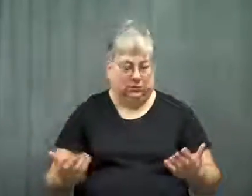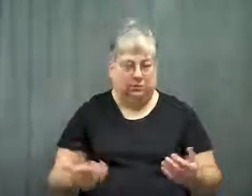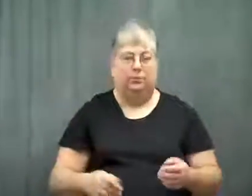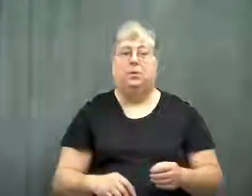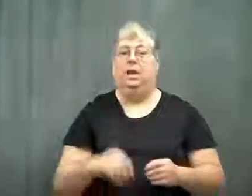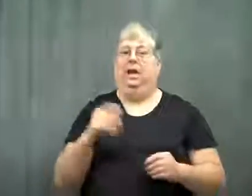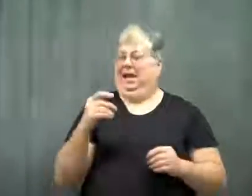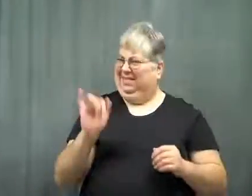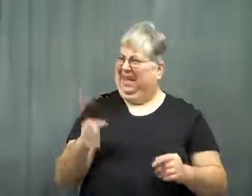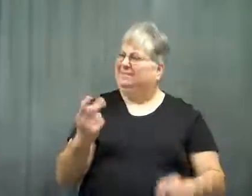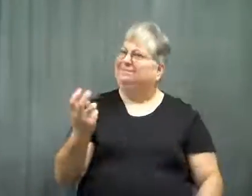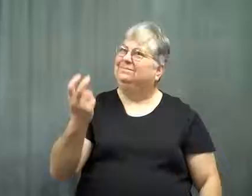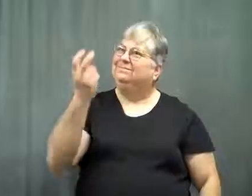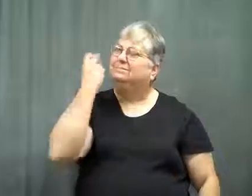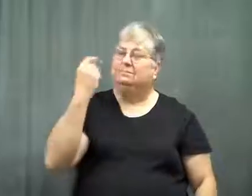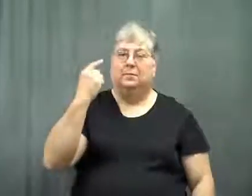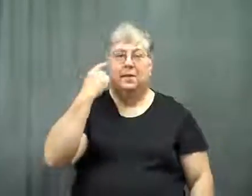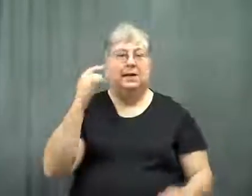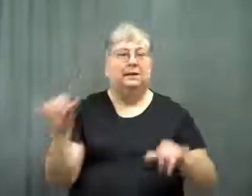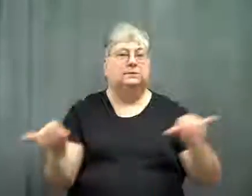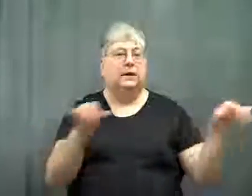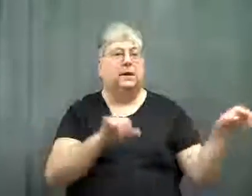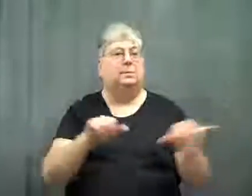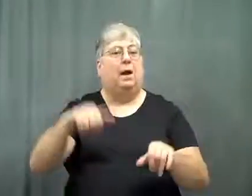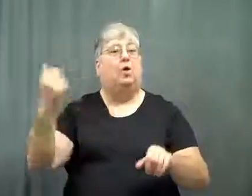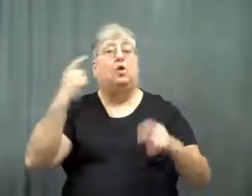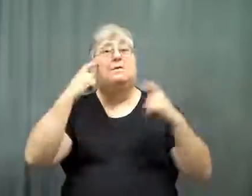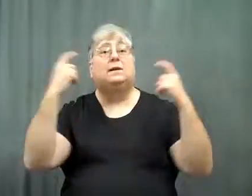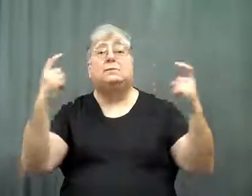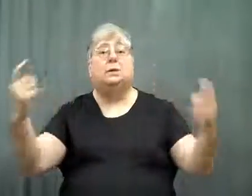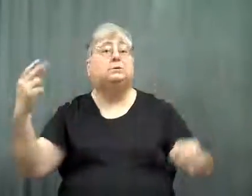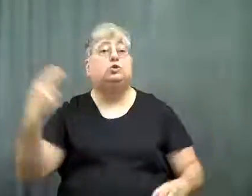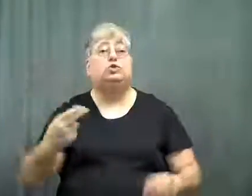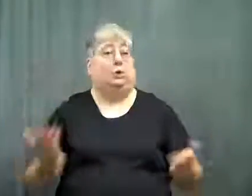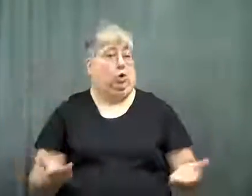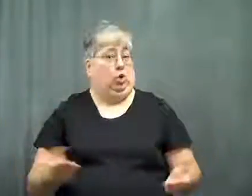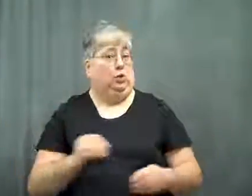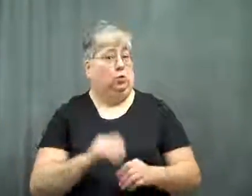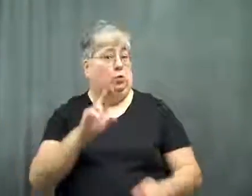This brings to mind a similar incident well known in U.S. history,